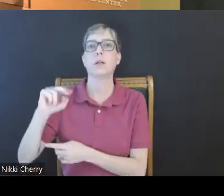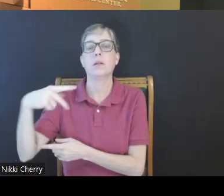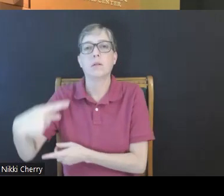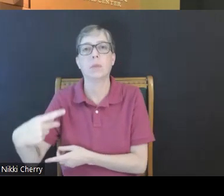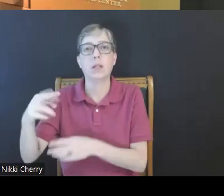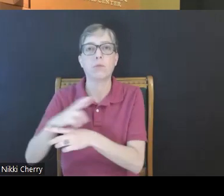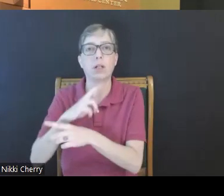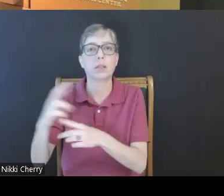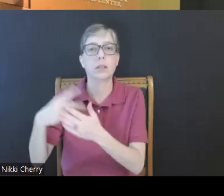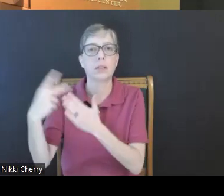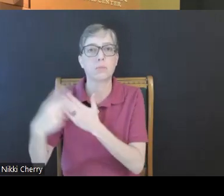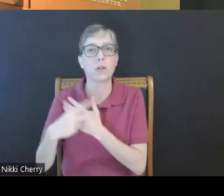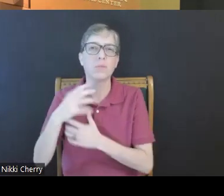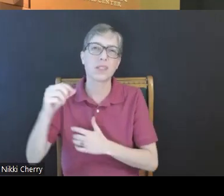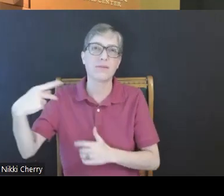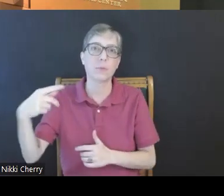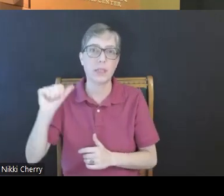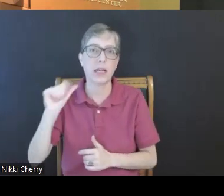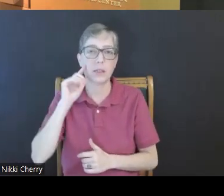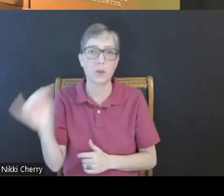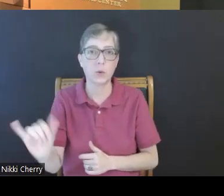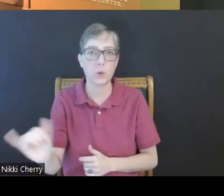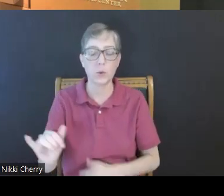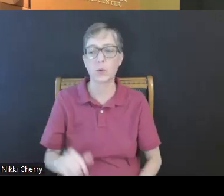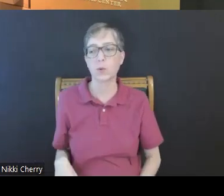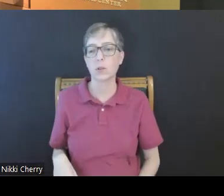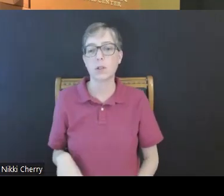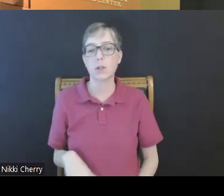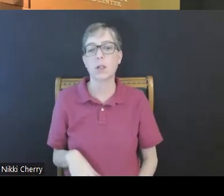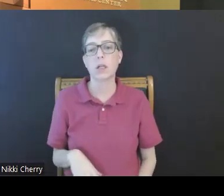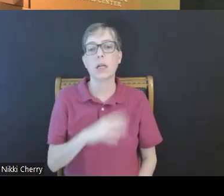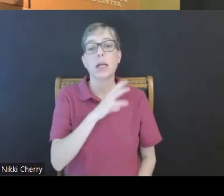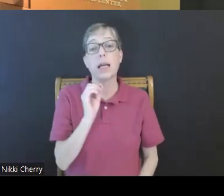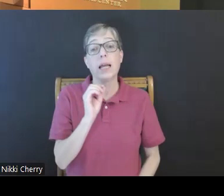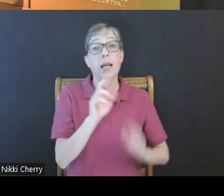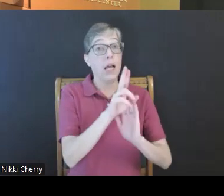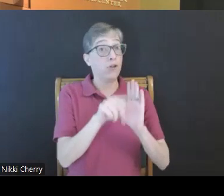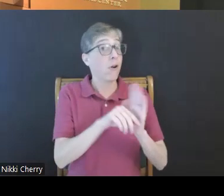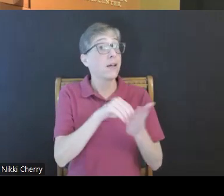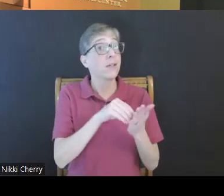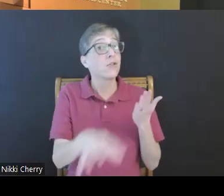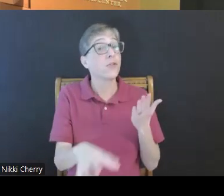also started a program that trains people who are undergraduate students uh as behavioral health